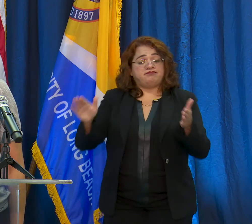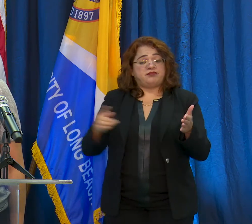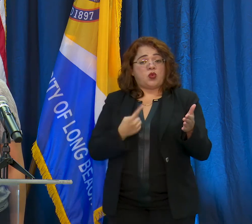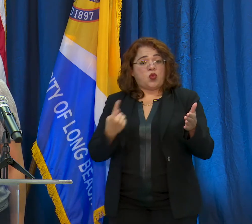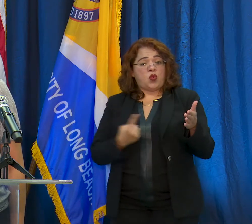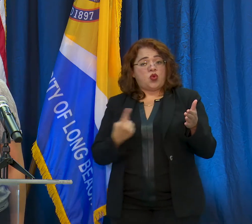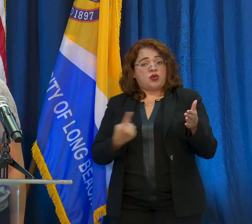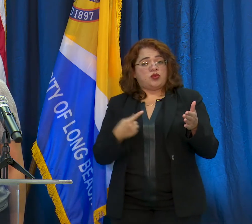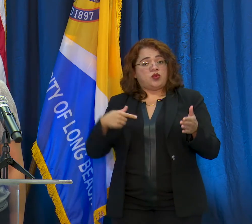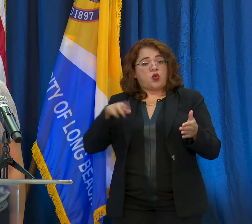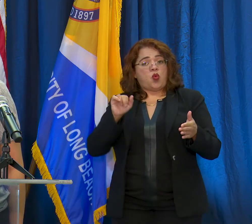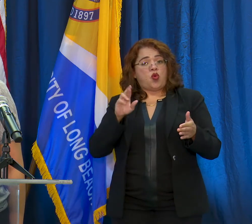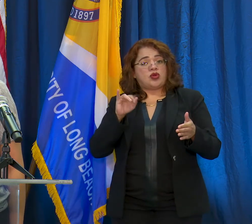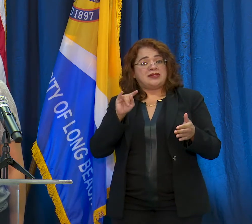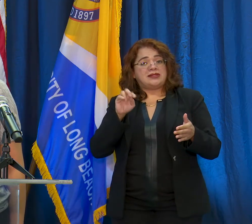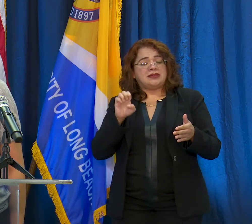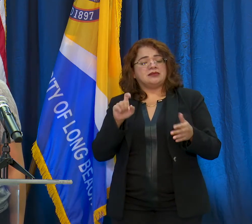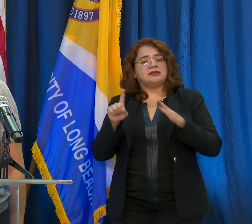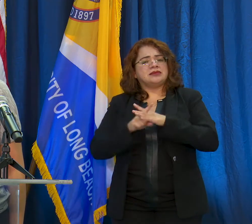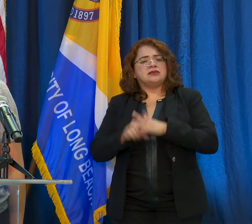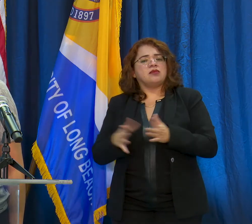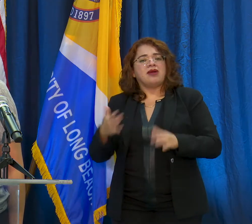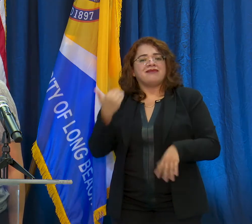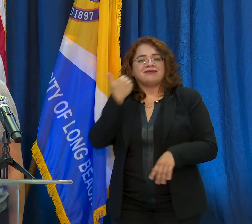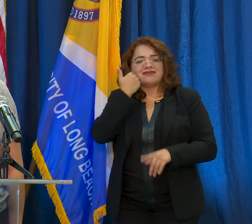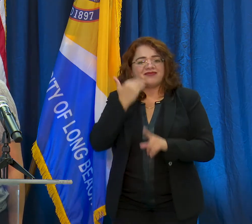and you start to show symptoms such as fever,